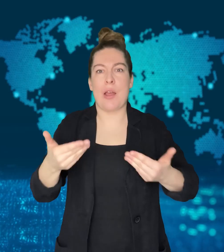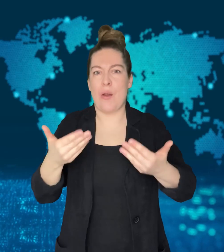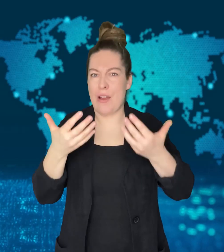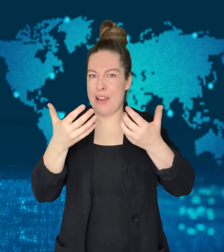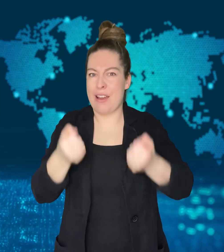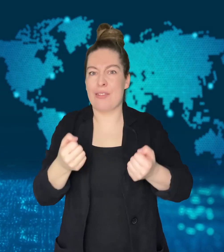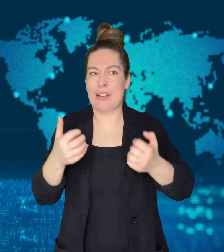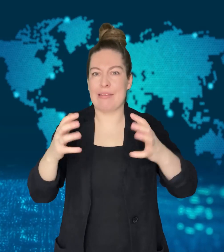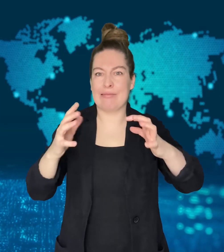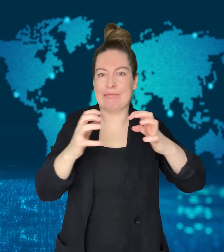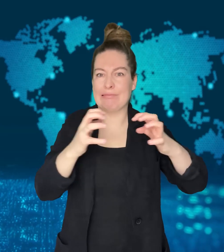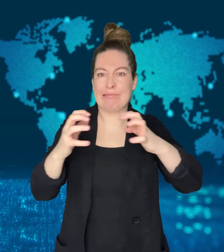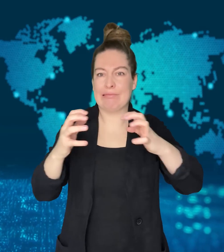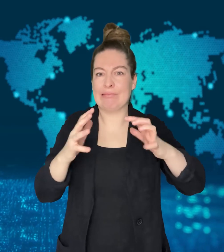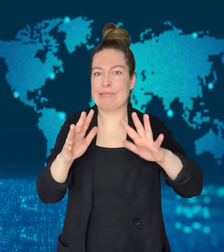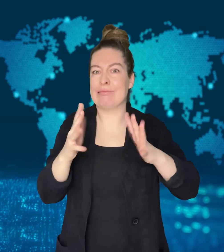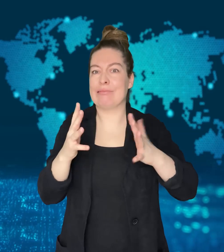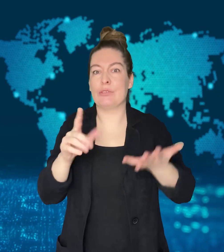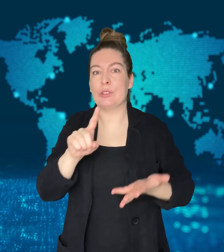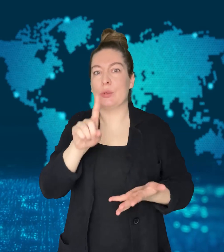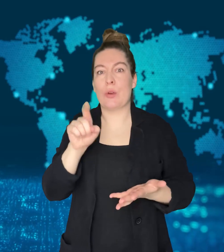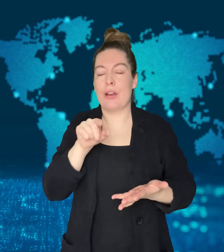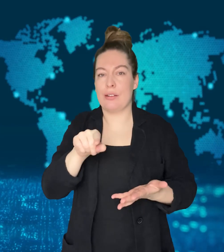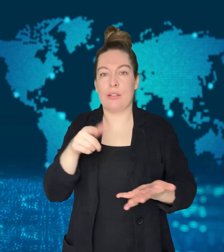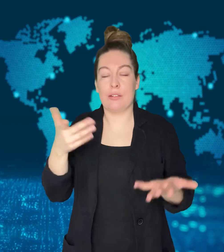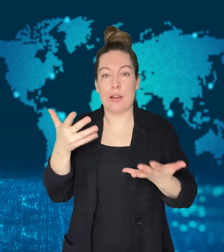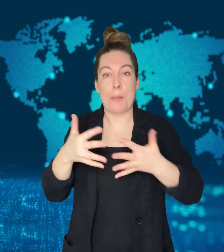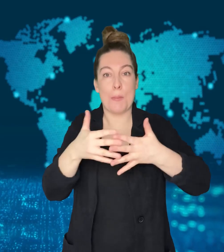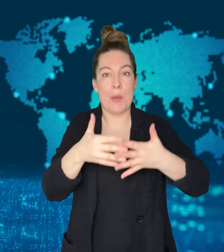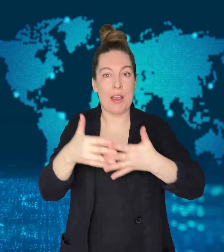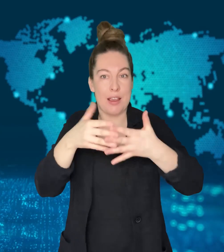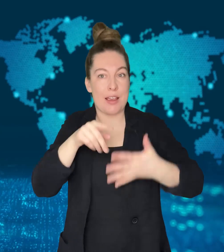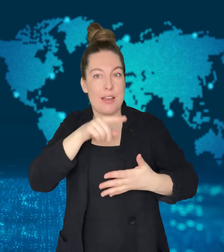The present feud has begun as Russia